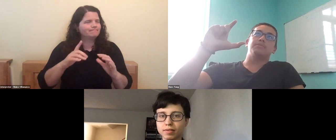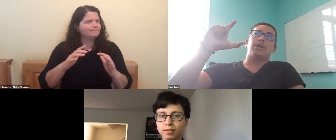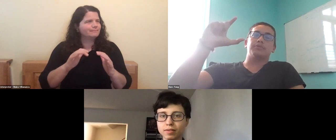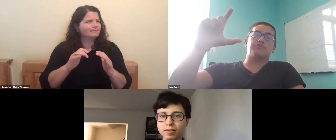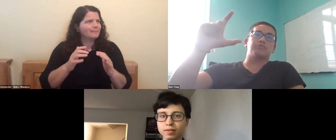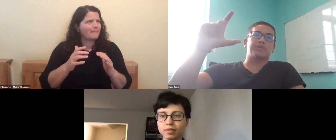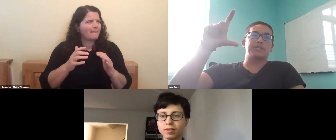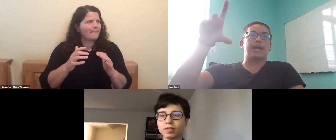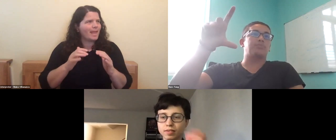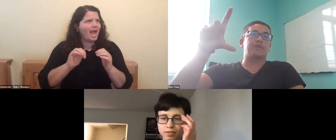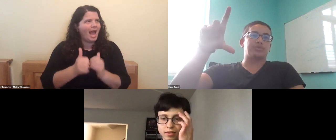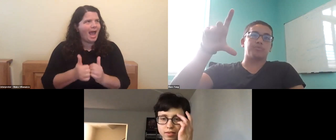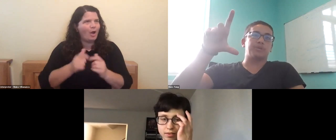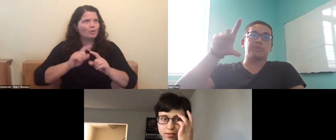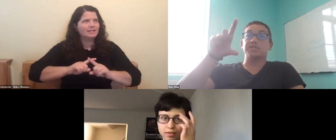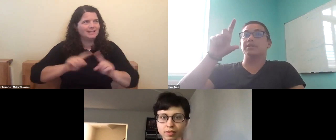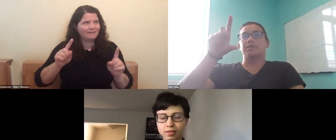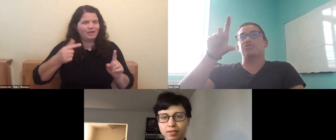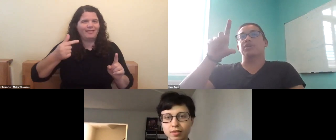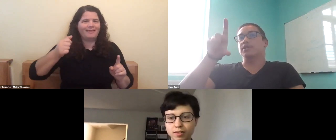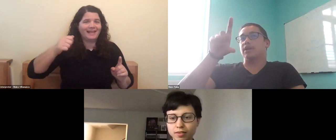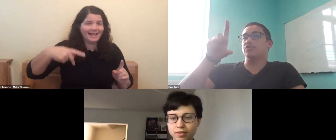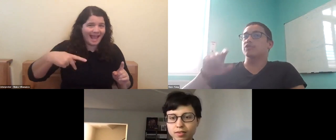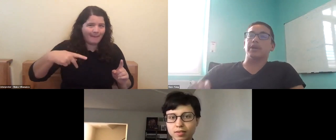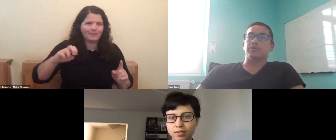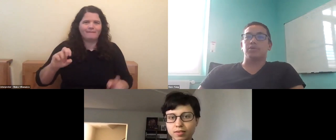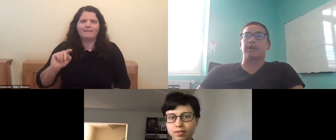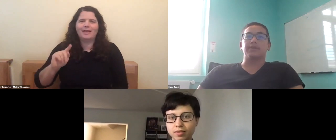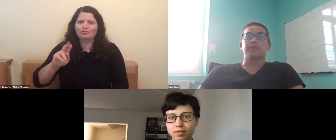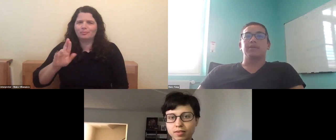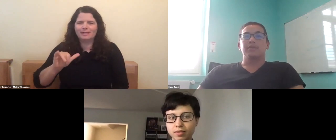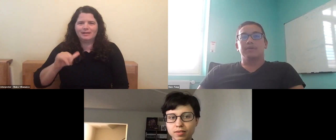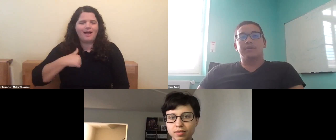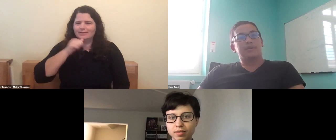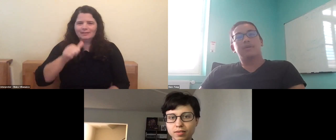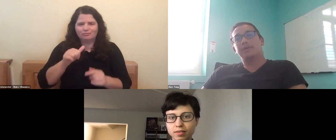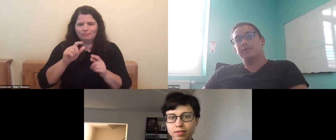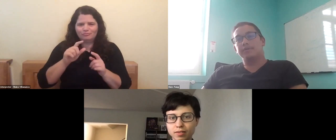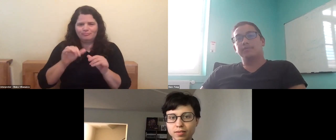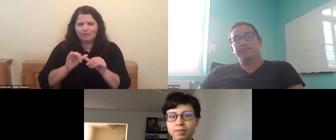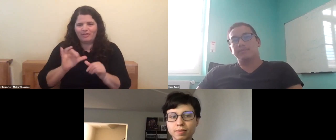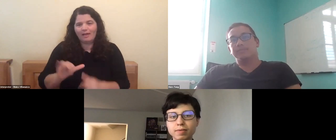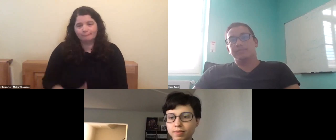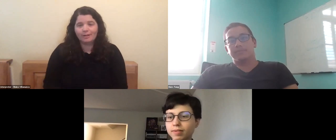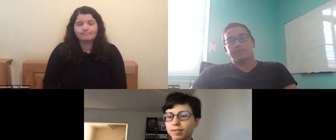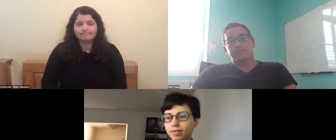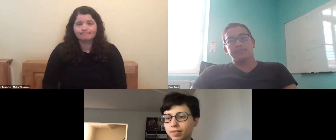how different was the gap of entropy this i did not check it actually i could look at it